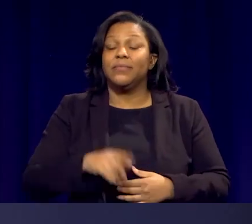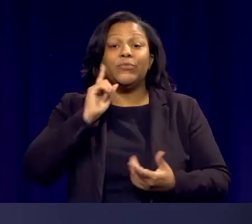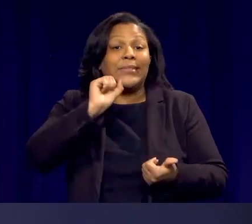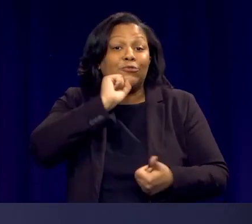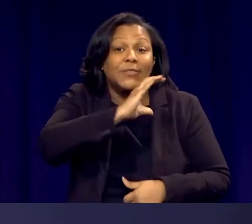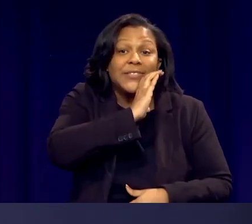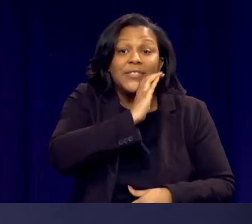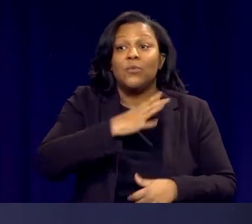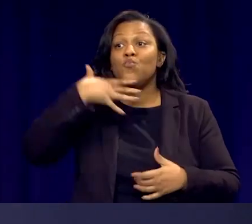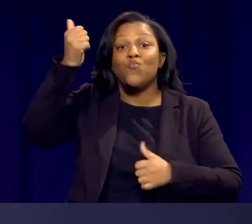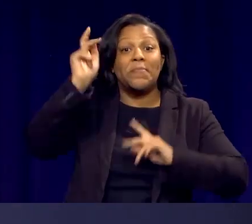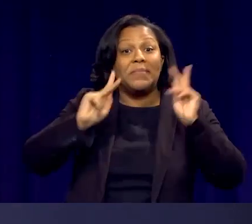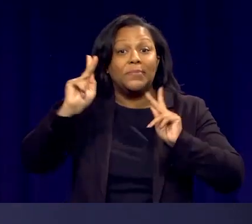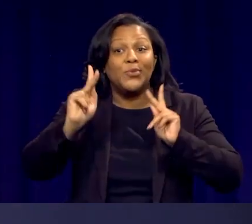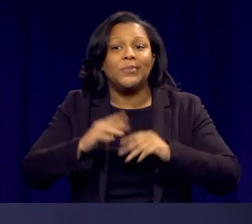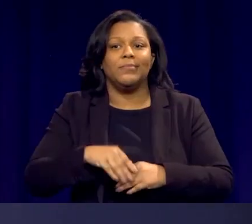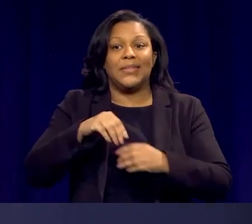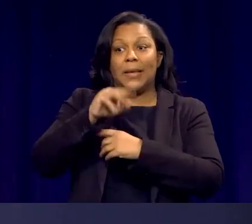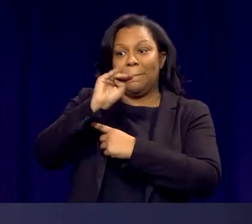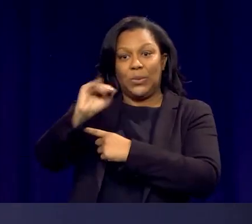You're getting it for the elders of this state,